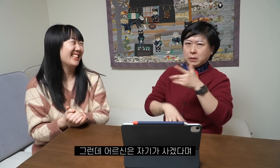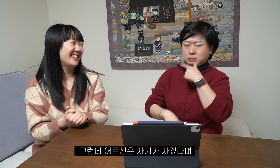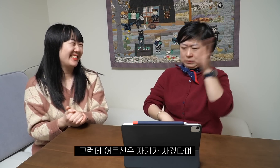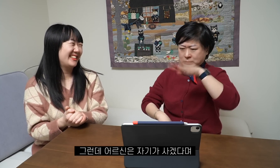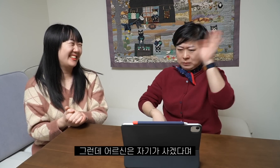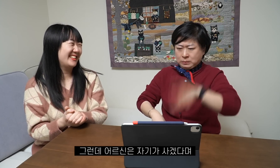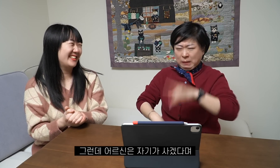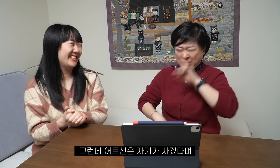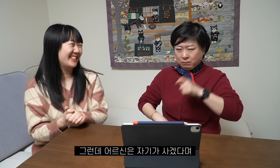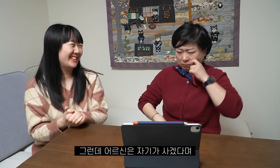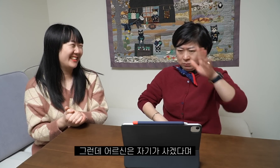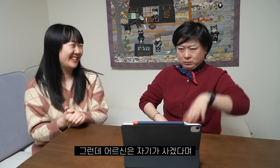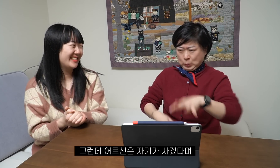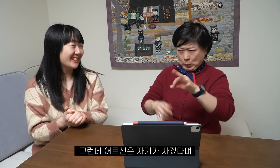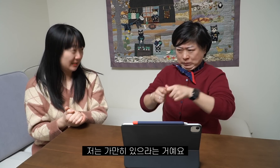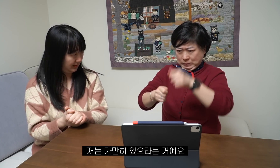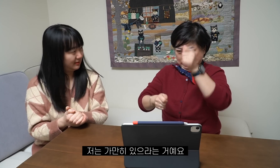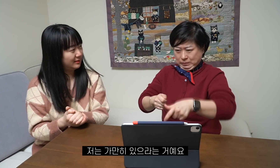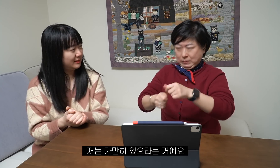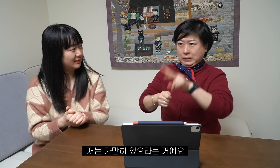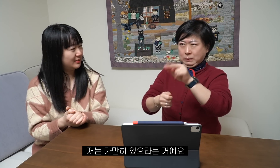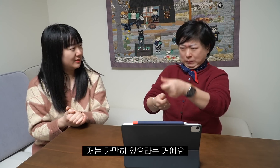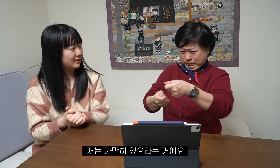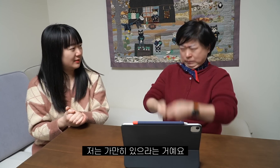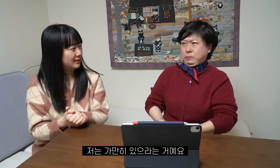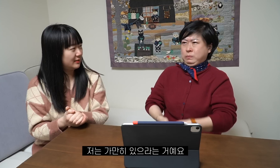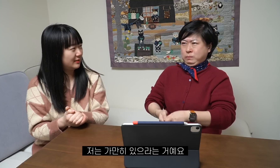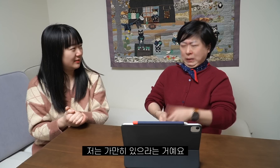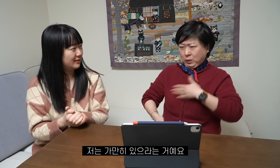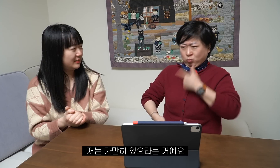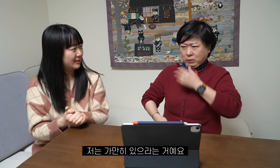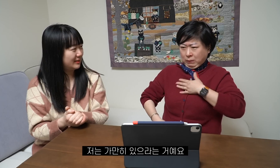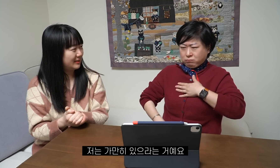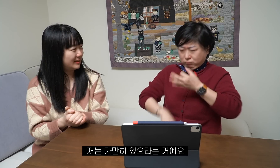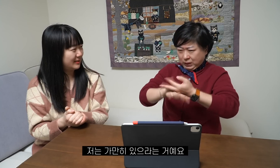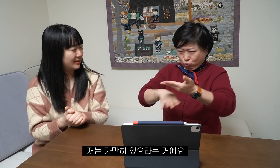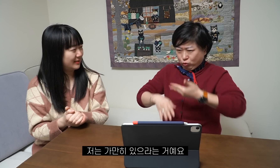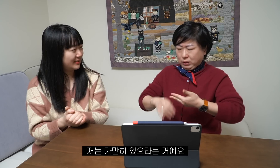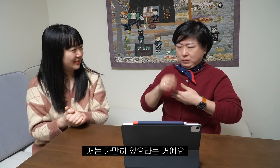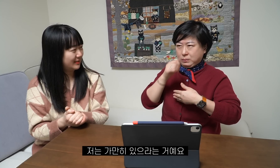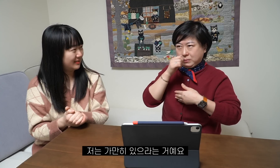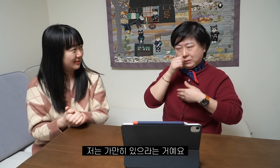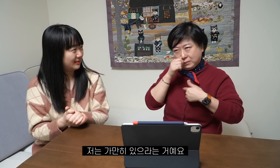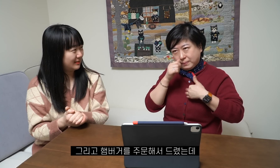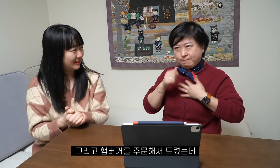But the old man said he would buy it and told me to stay still.